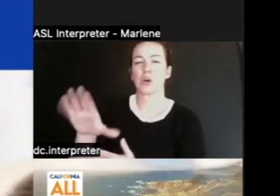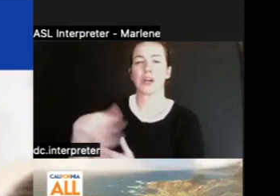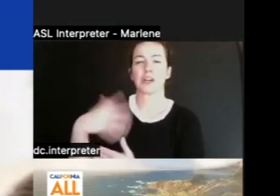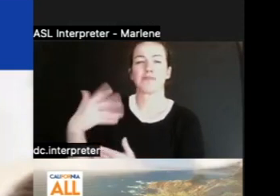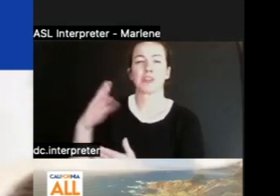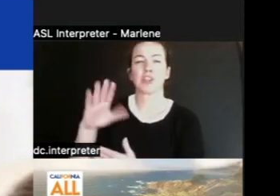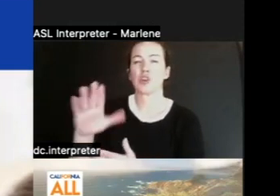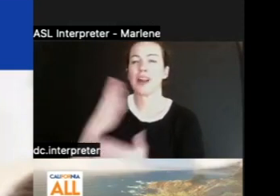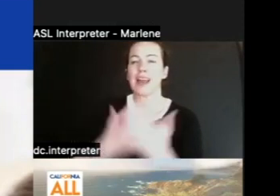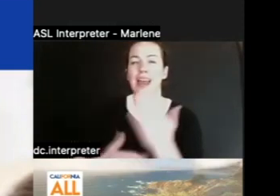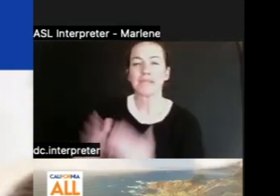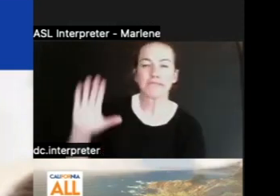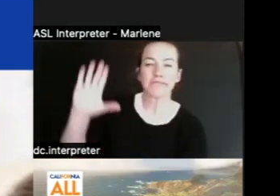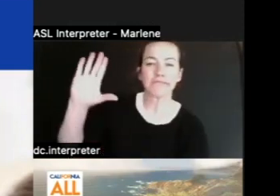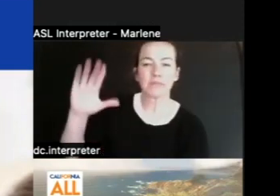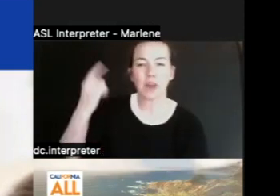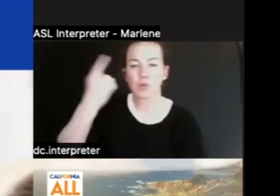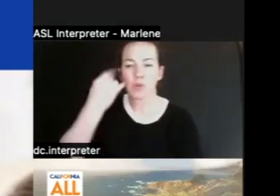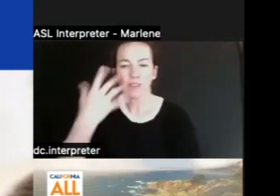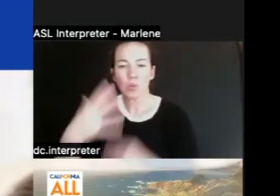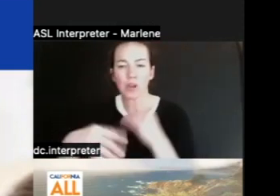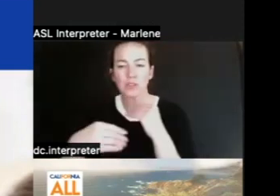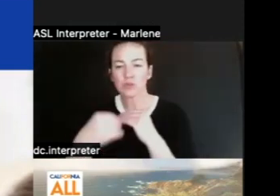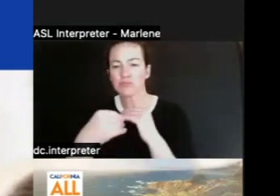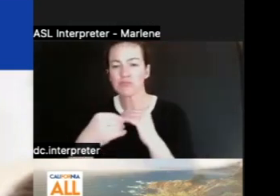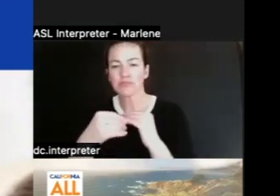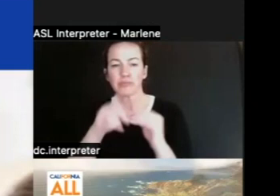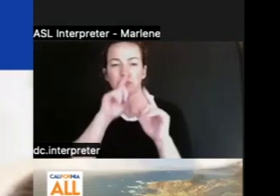your hand was up and wondered if you wanted to to respond to anything that was being said or if that